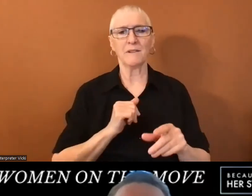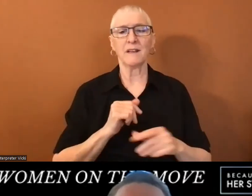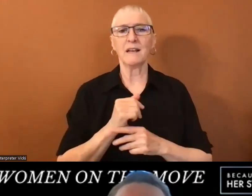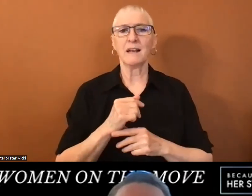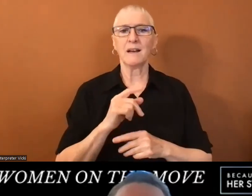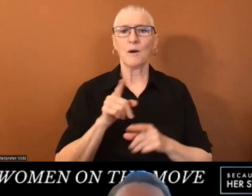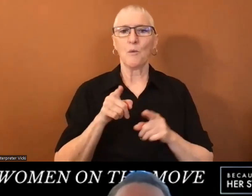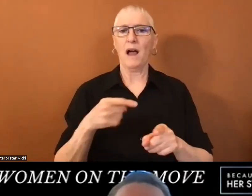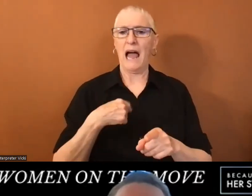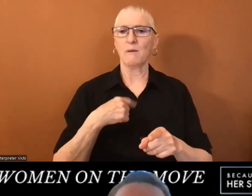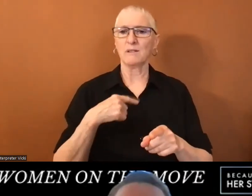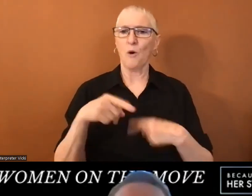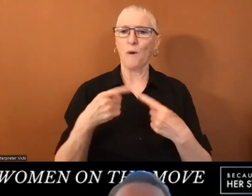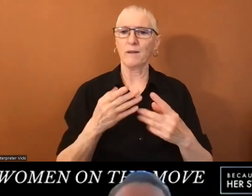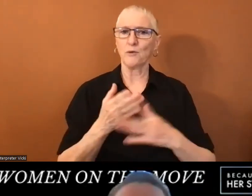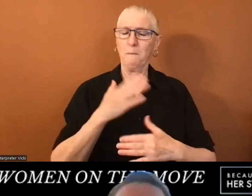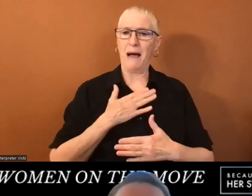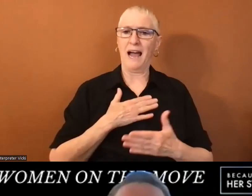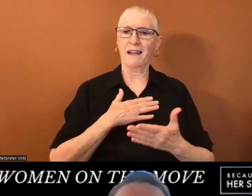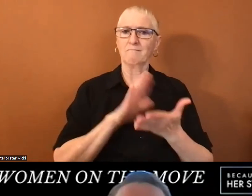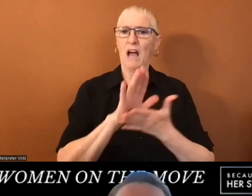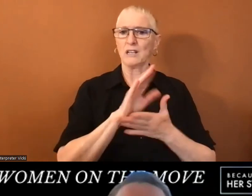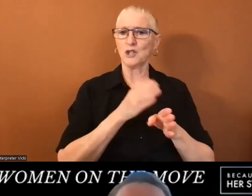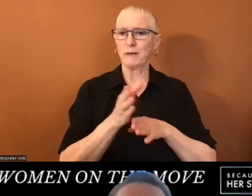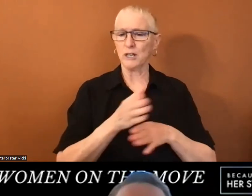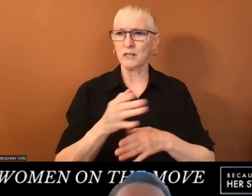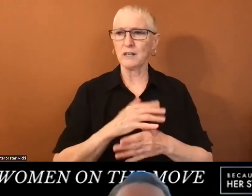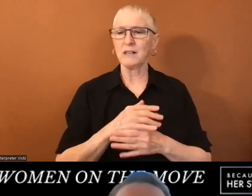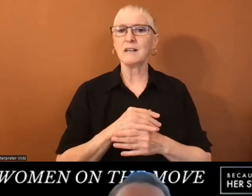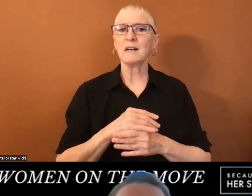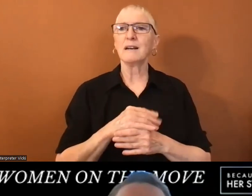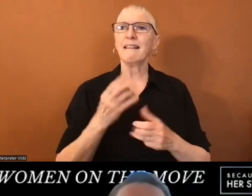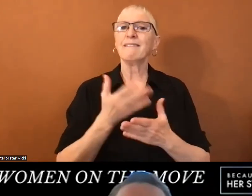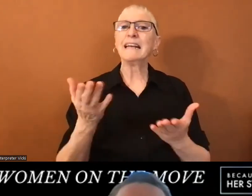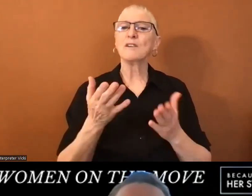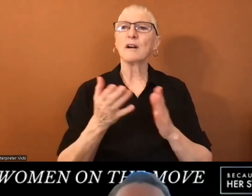I was going through my scholastic career so uh, things are just getting better and better the more